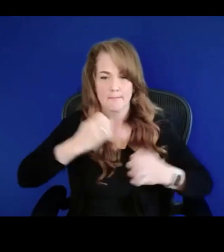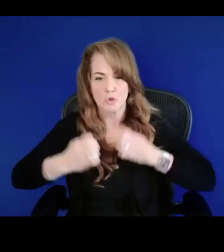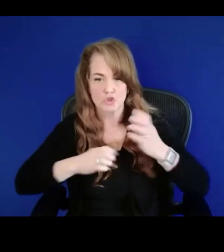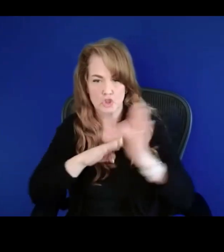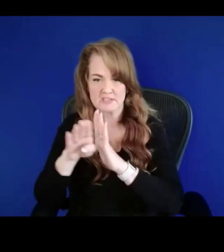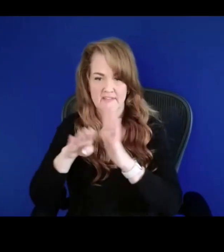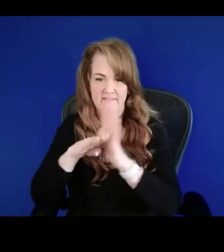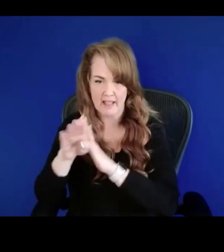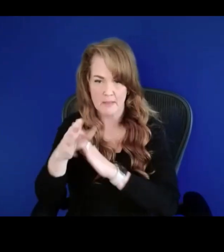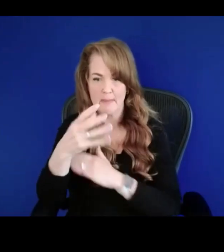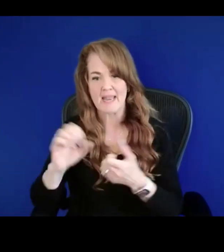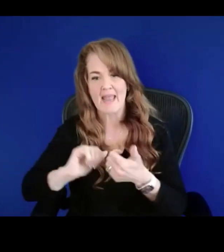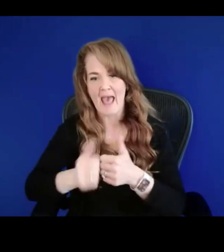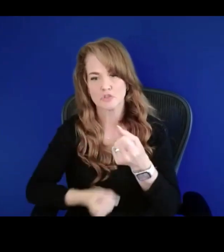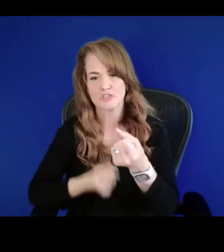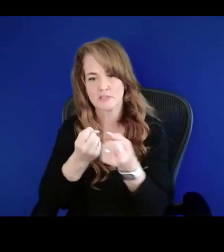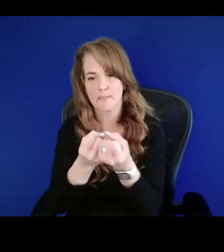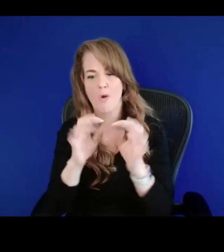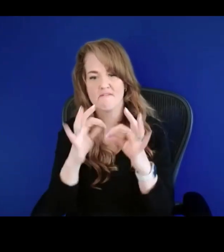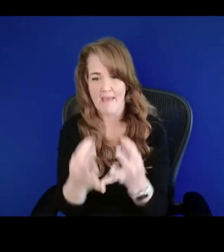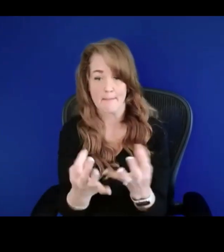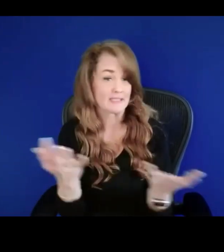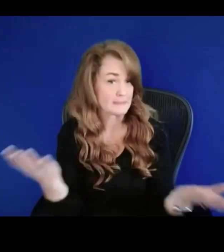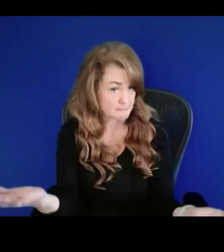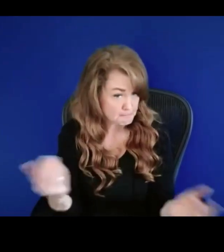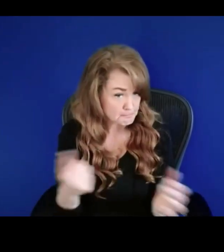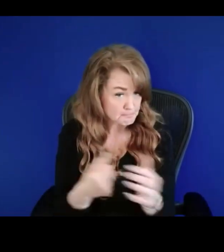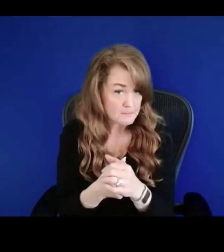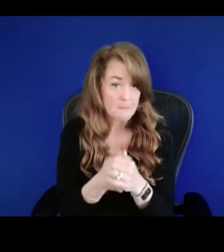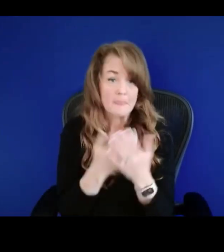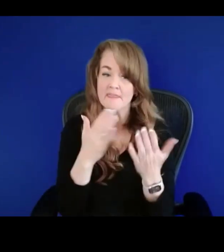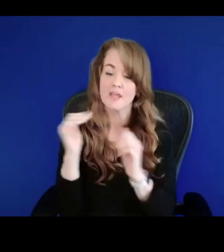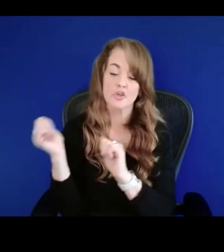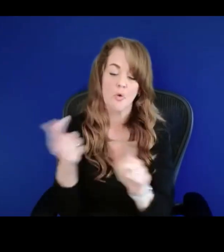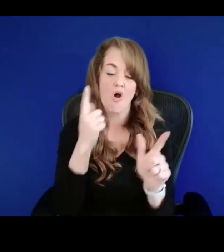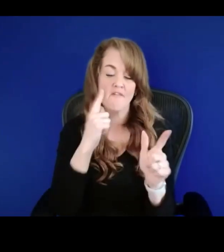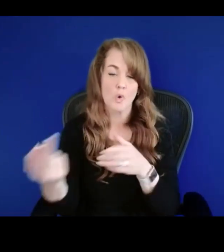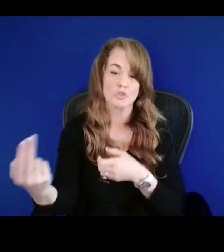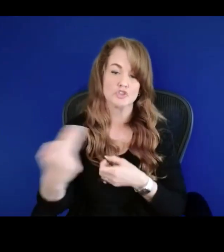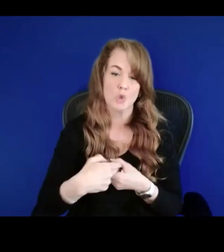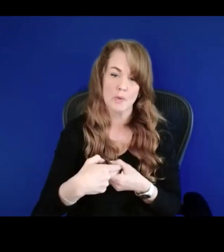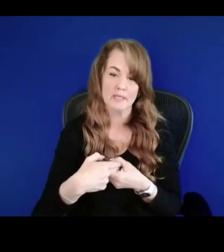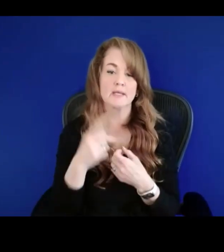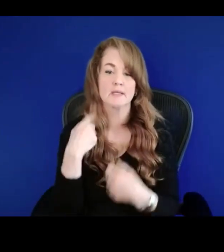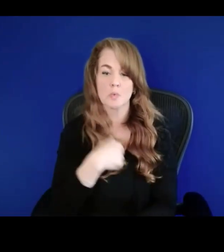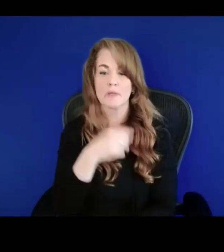support families in that aspect. So thank you all for joining. We will see you next month.